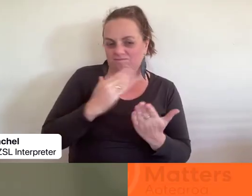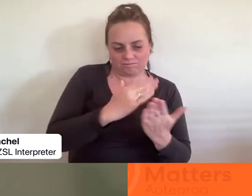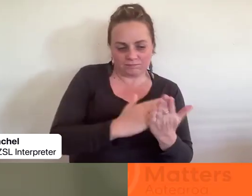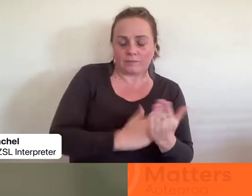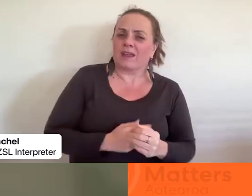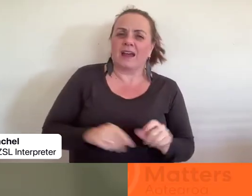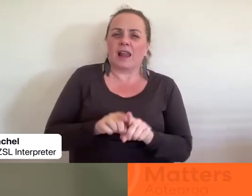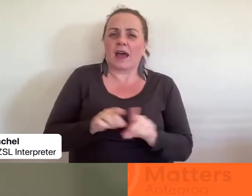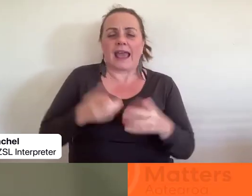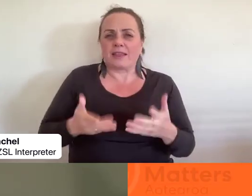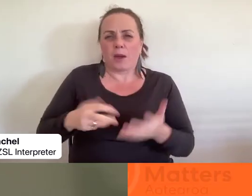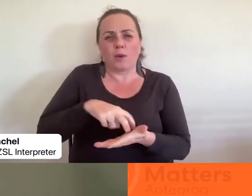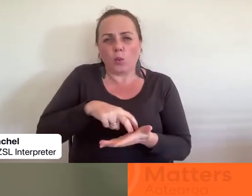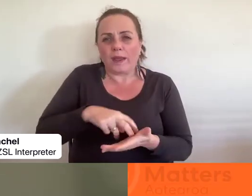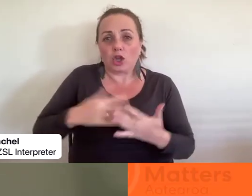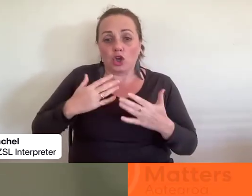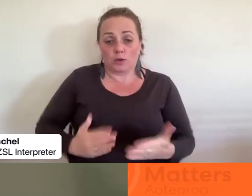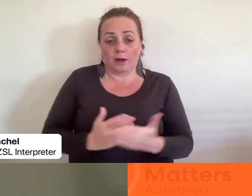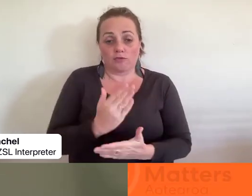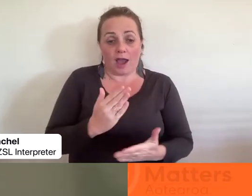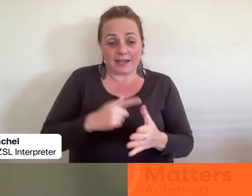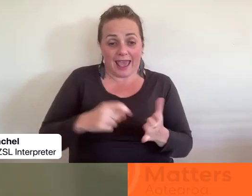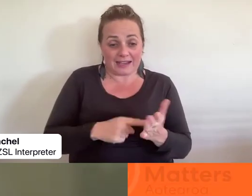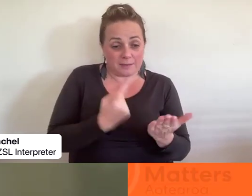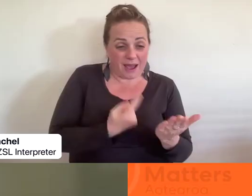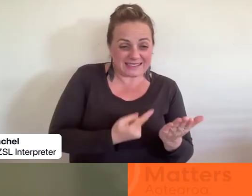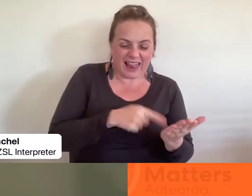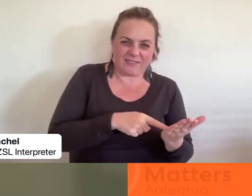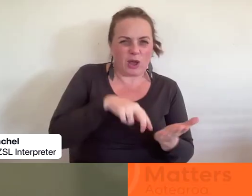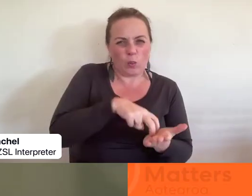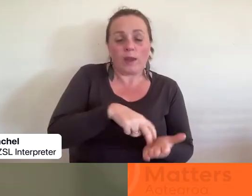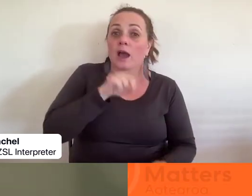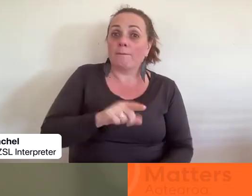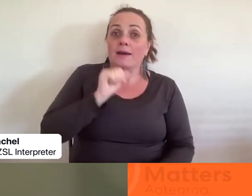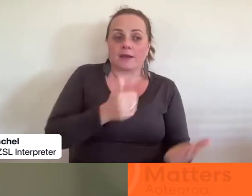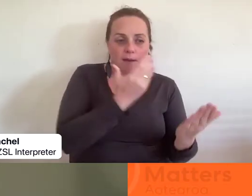strong on its own, but it is strong when we put all these other instruments together, these bits